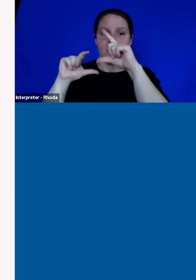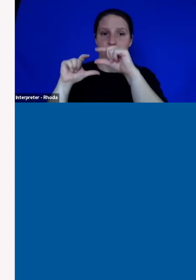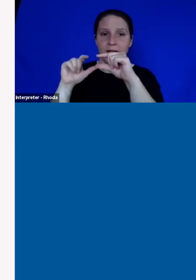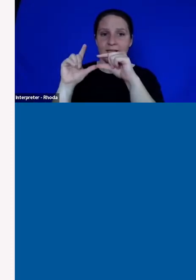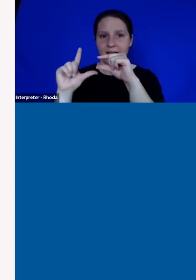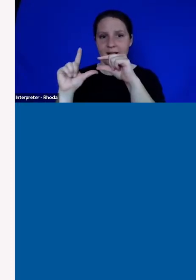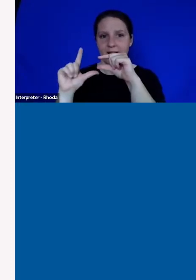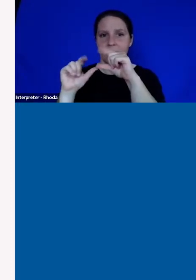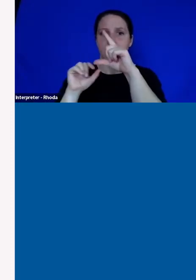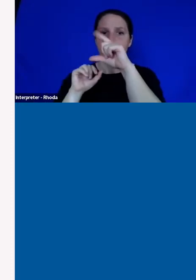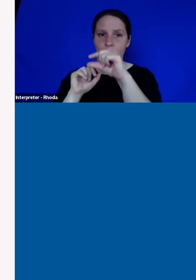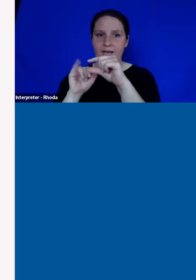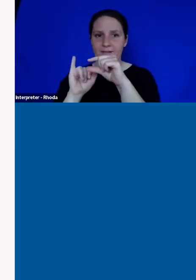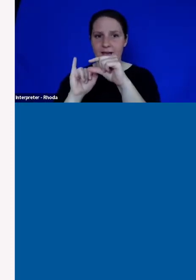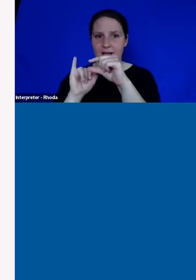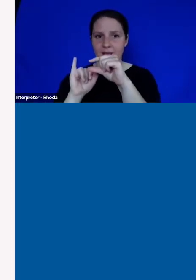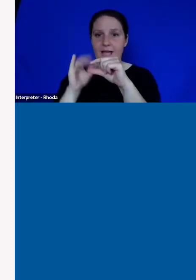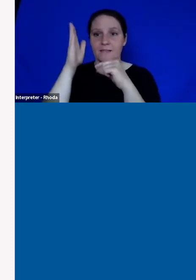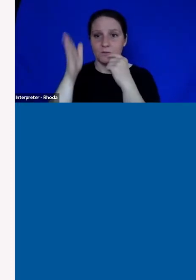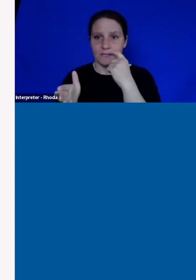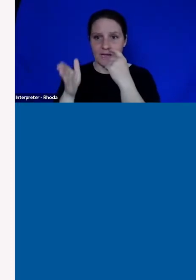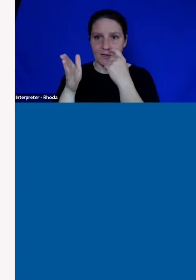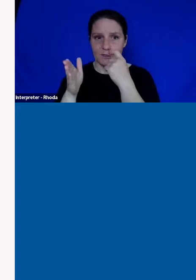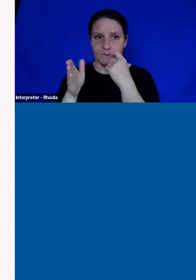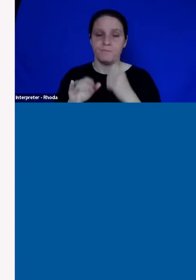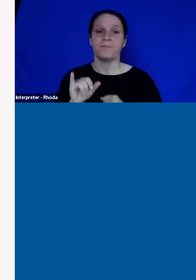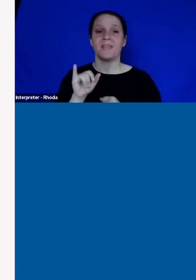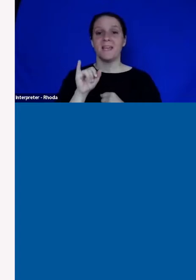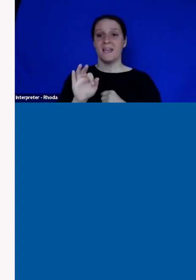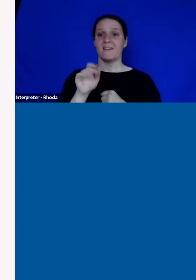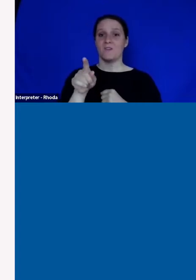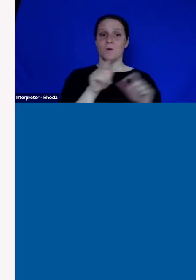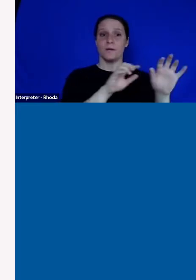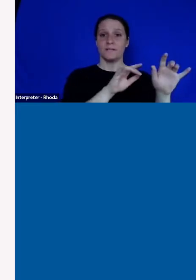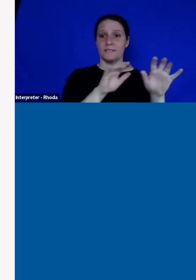If we type that sequence when we're browsing for a typeface, what you're doing when you search for the results